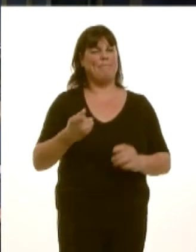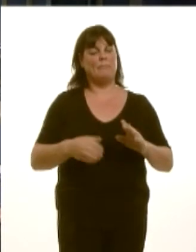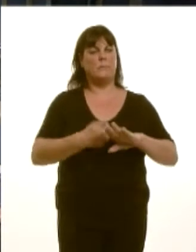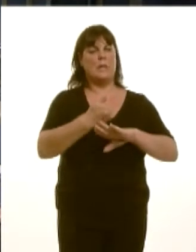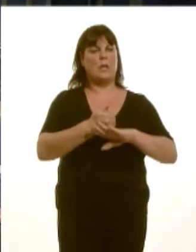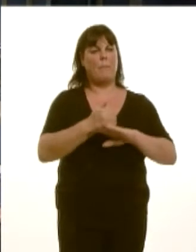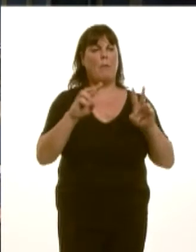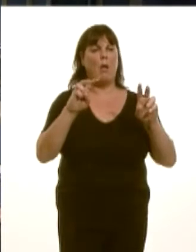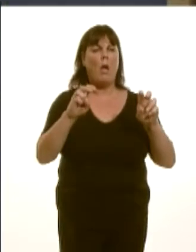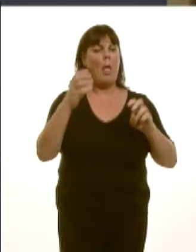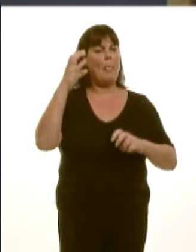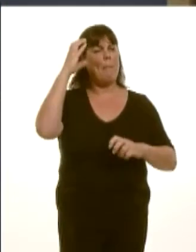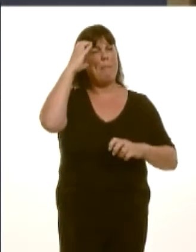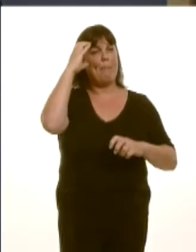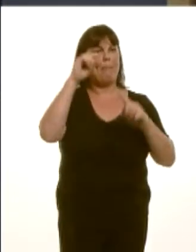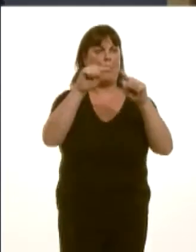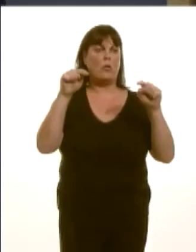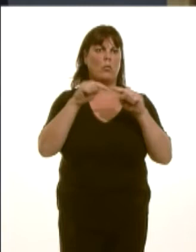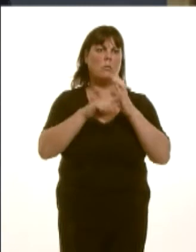is such a burden for so many people.